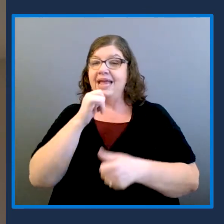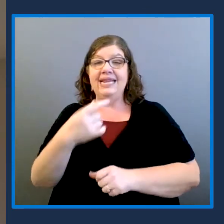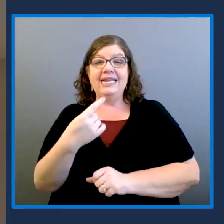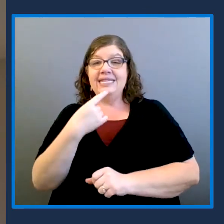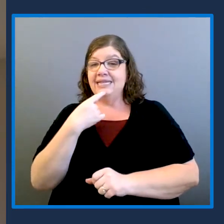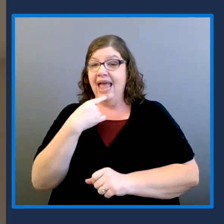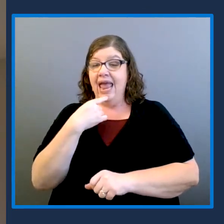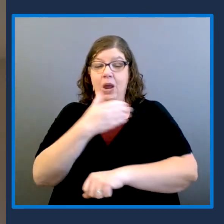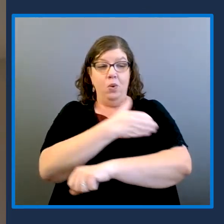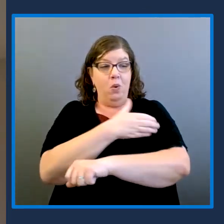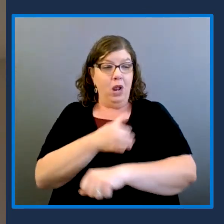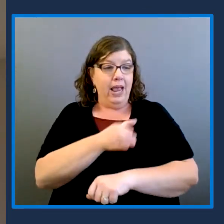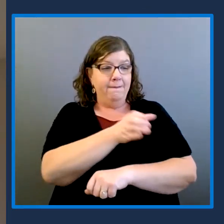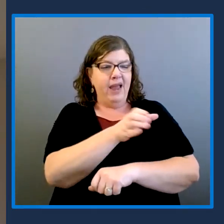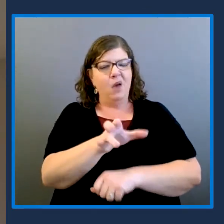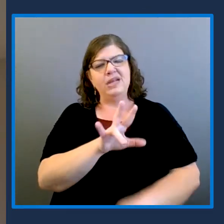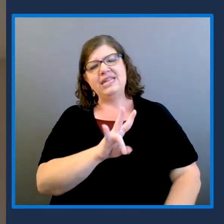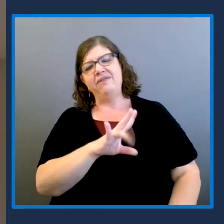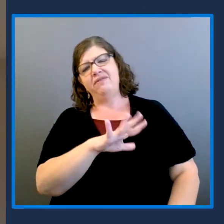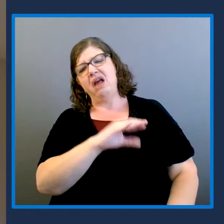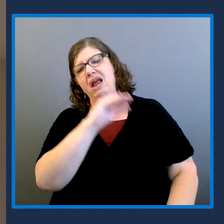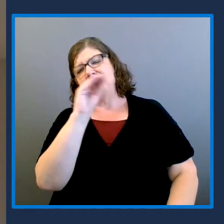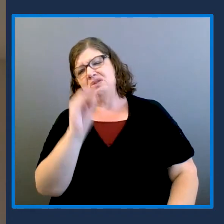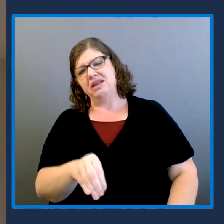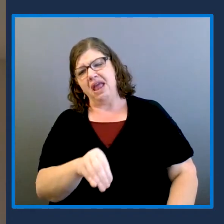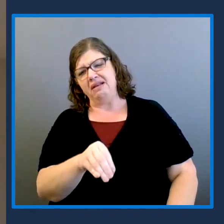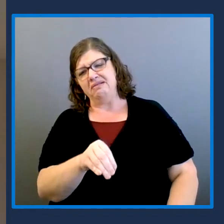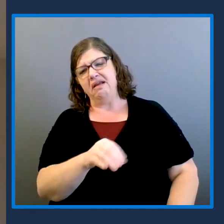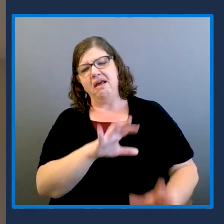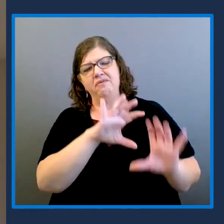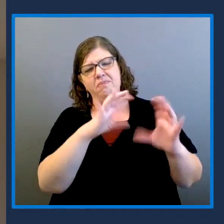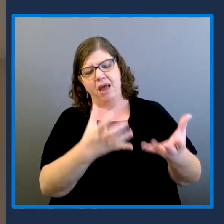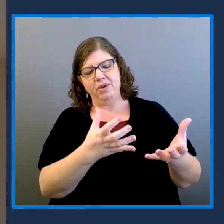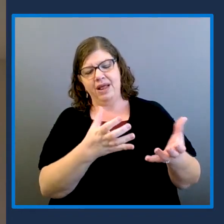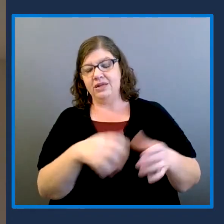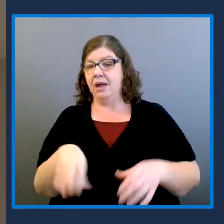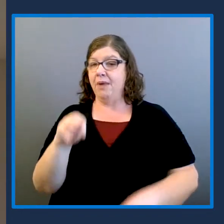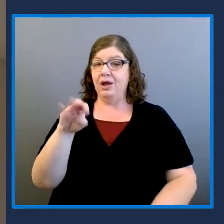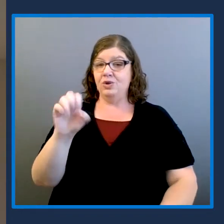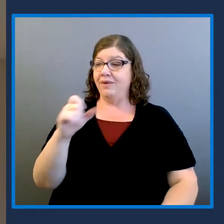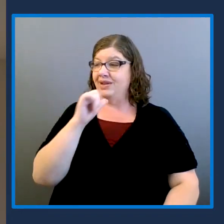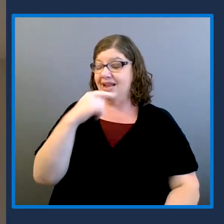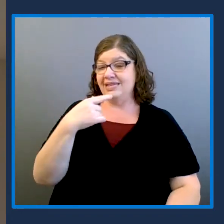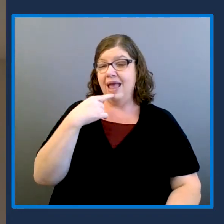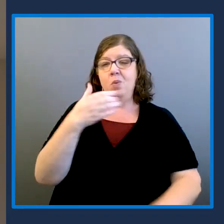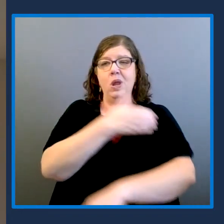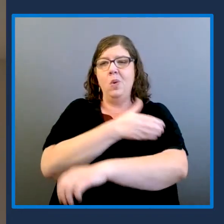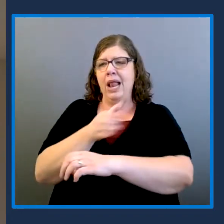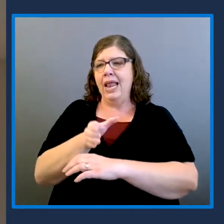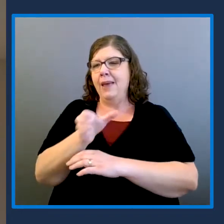say we're going to empower 75 of the population and microsoft certainly didn't say we're going to